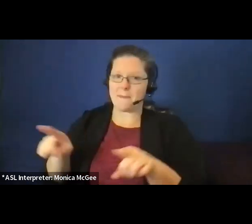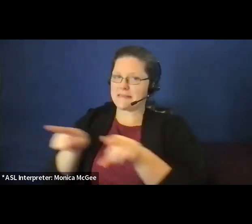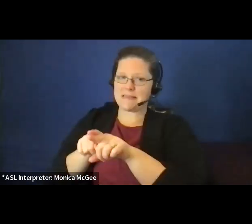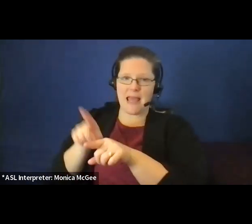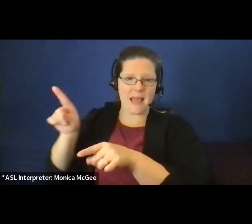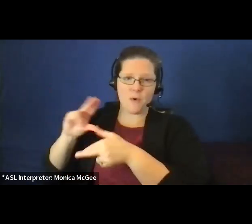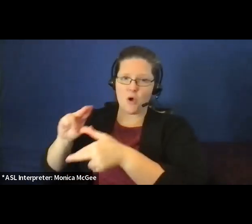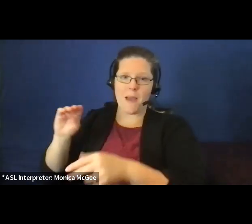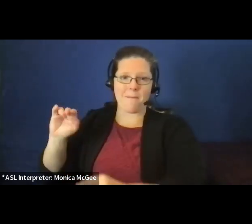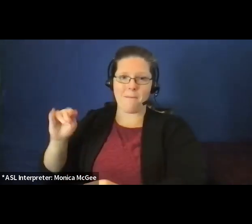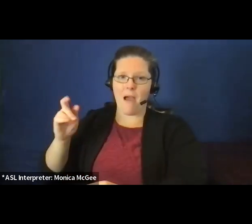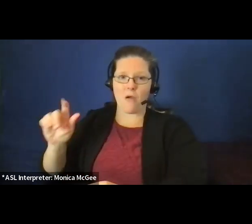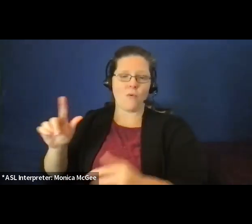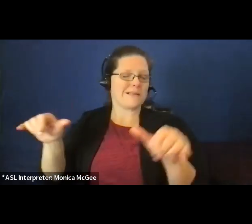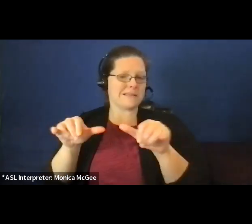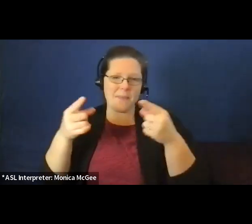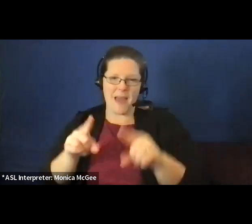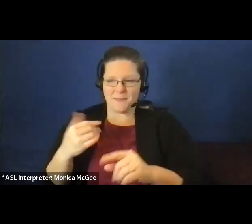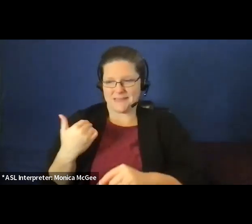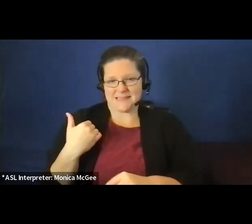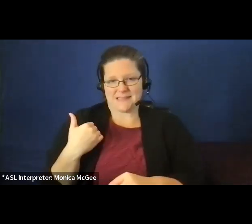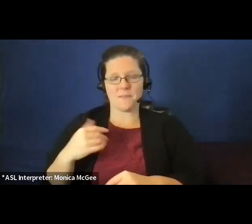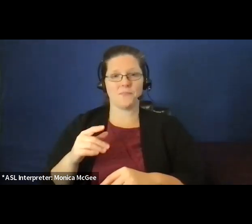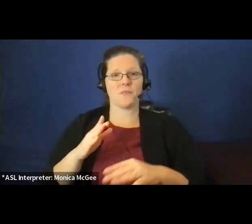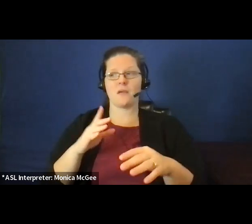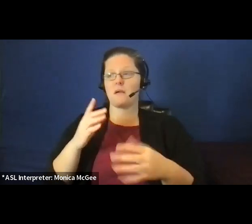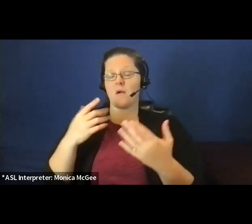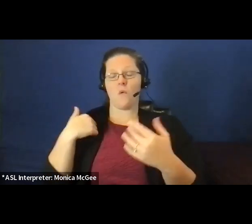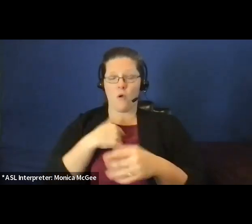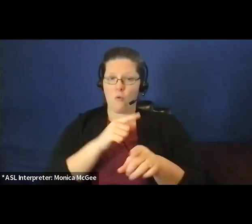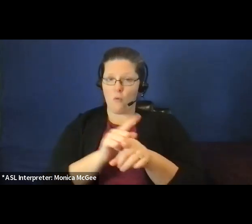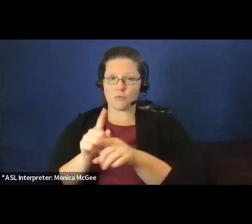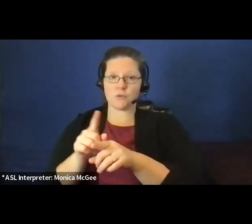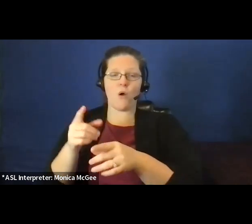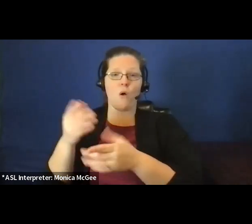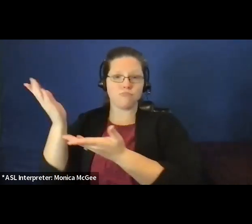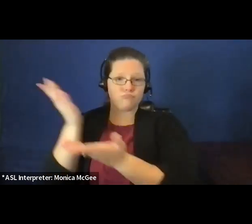tent up, you put a tent up and everyone comes because they don't know what else to do and this is what happened in